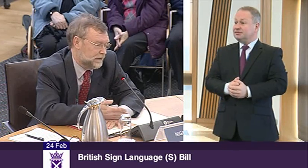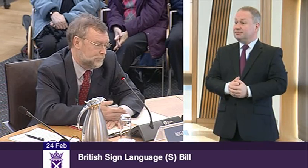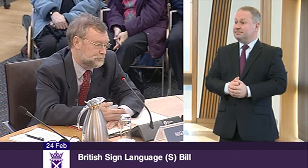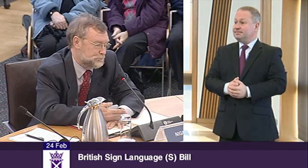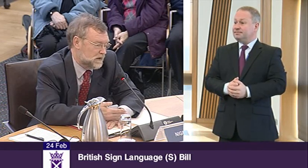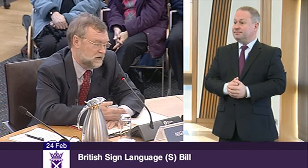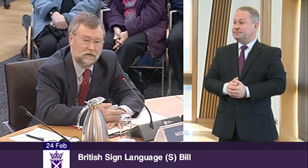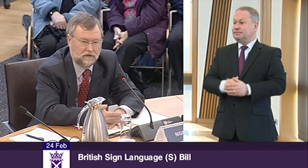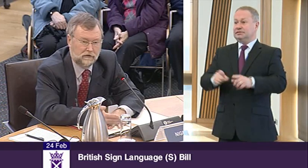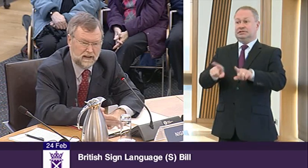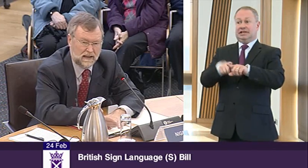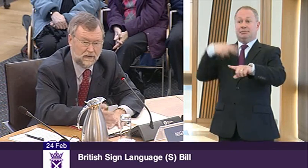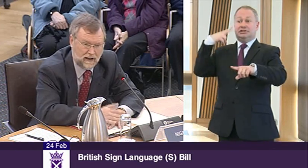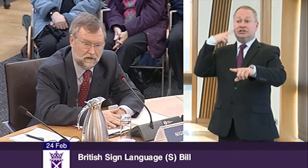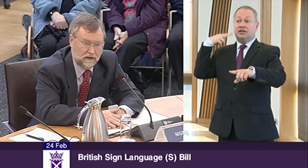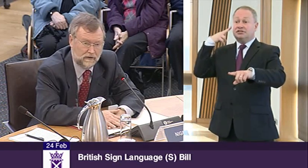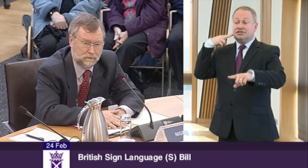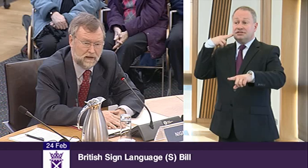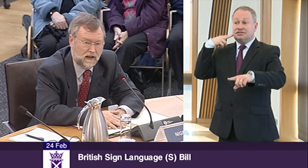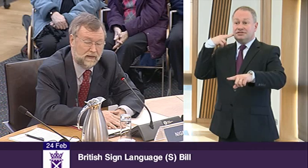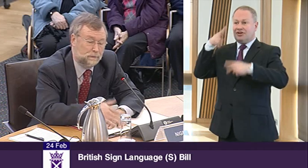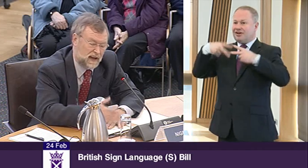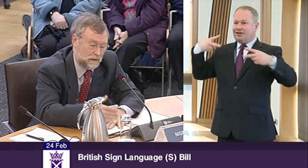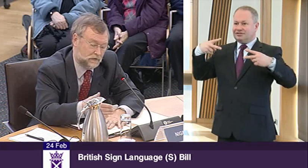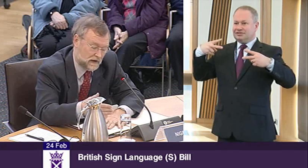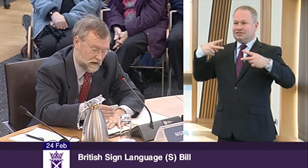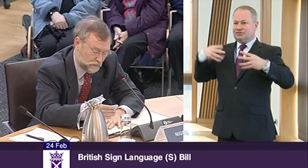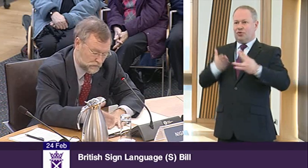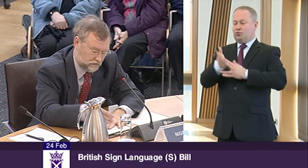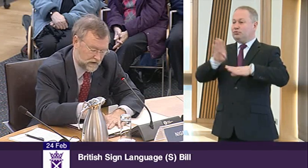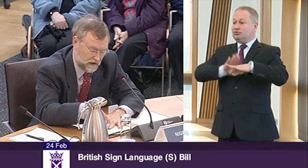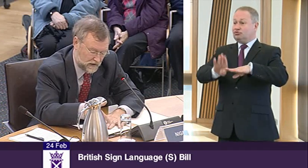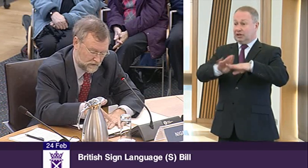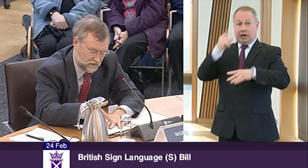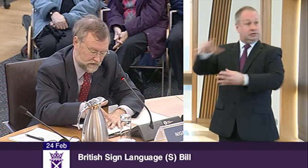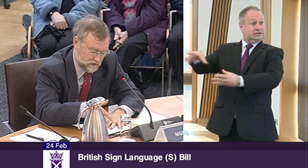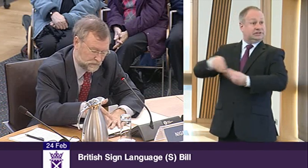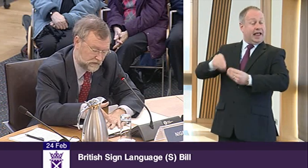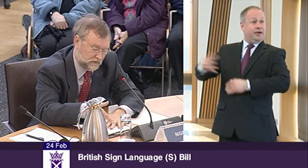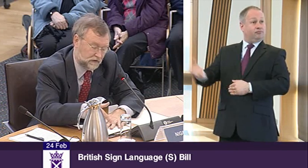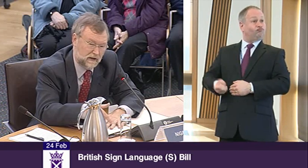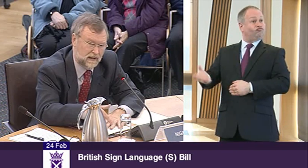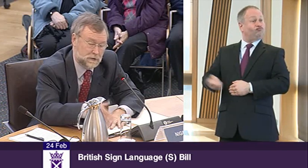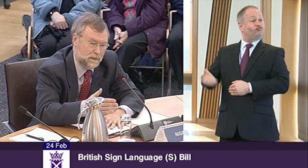same way that nurses in training are salaried. If there was a guaranteed minimum income for